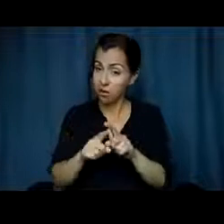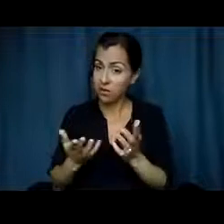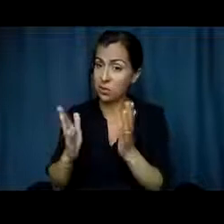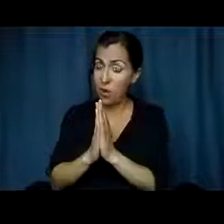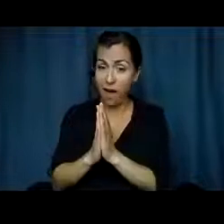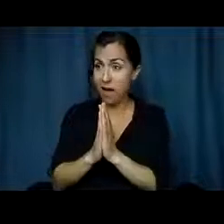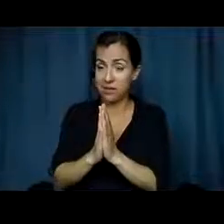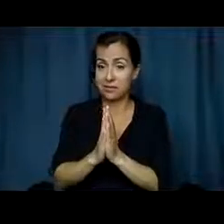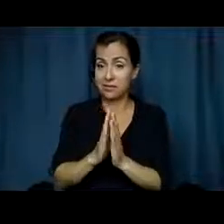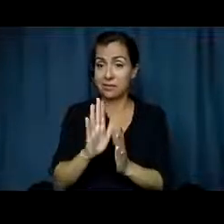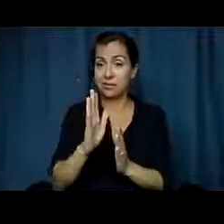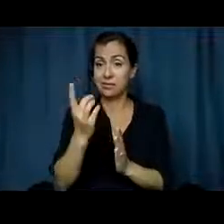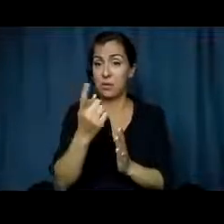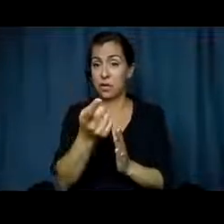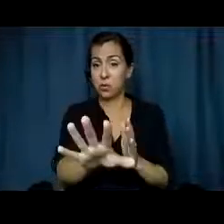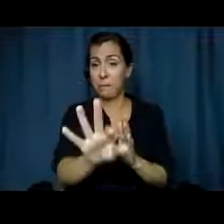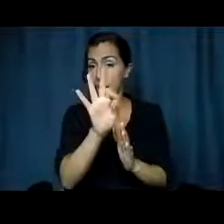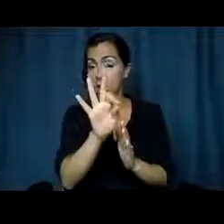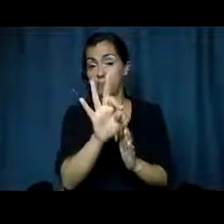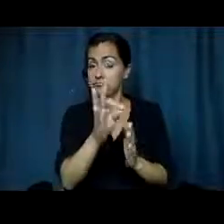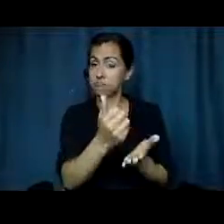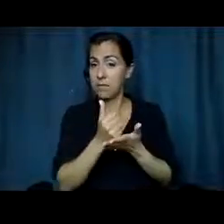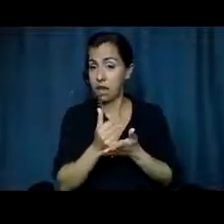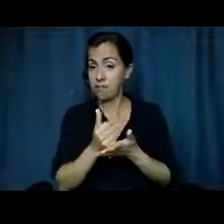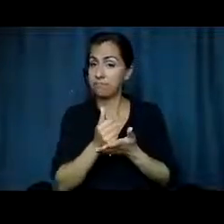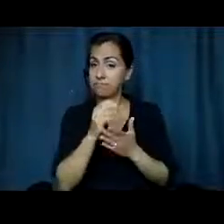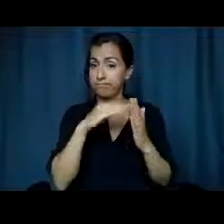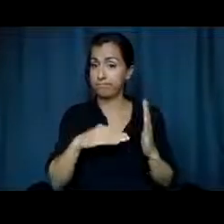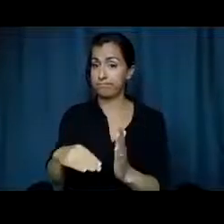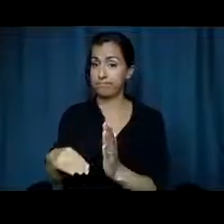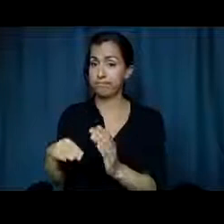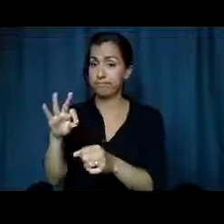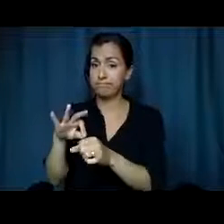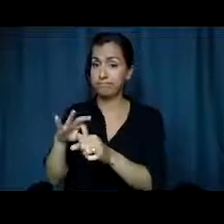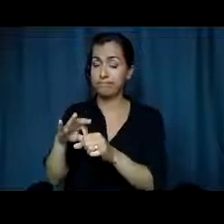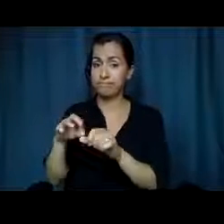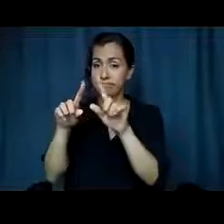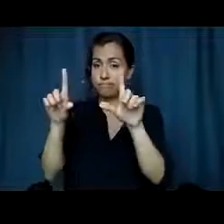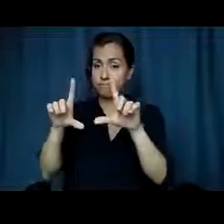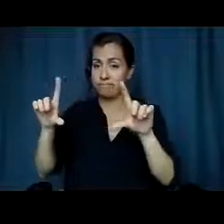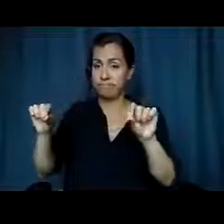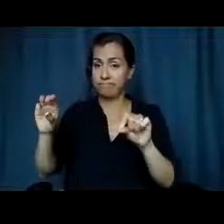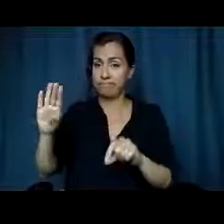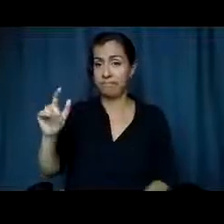The only people who are not legally allowed to vote are people who are currently serving in prison on